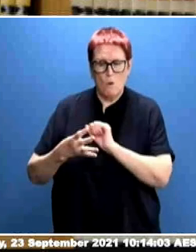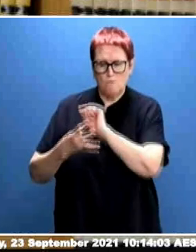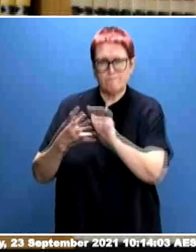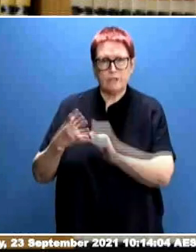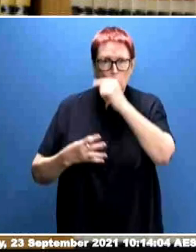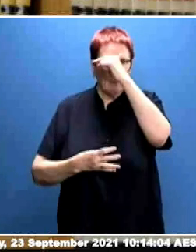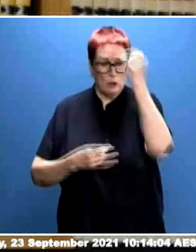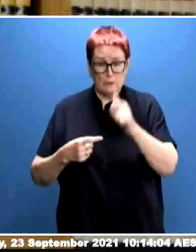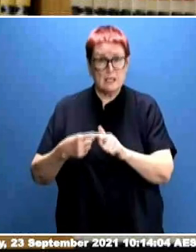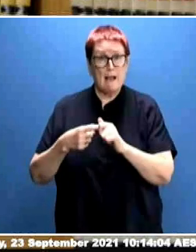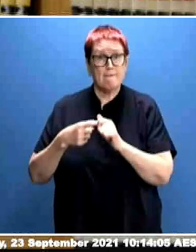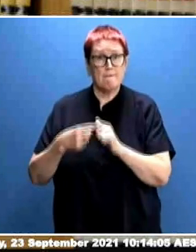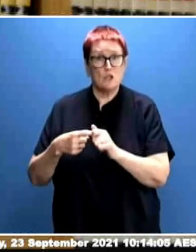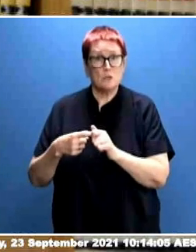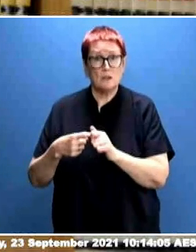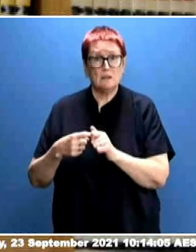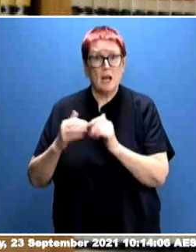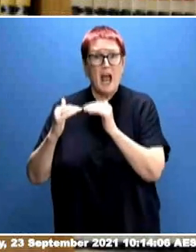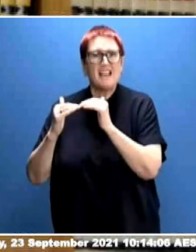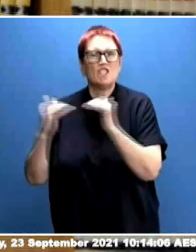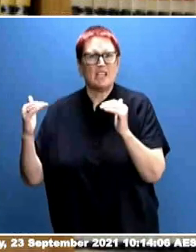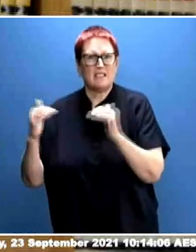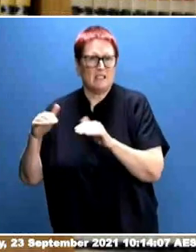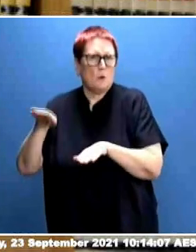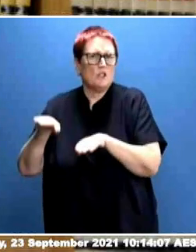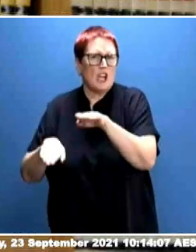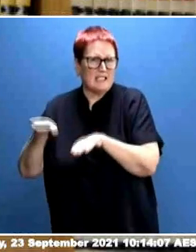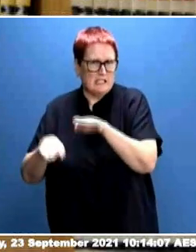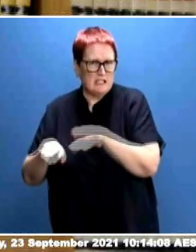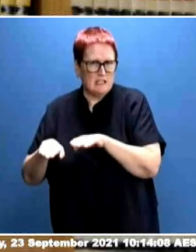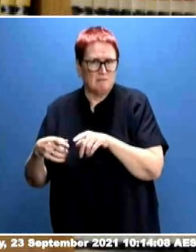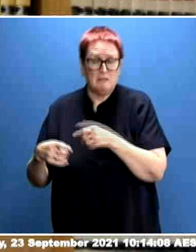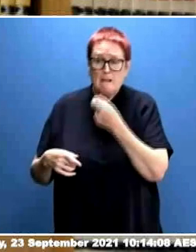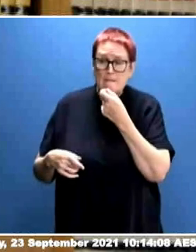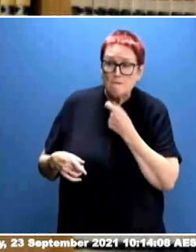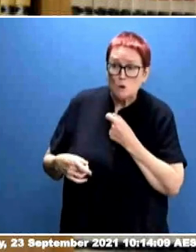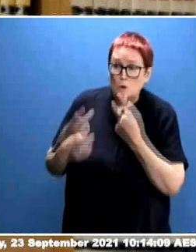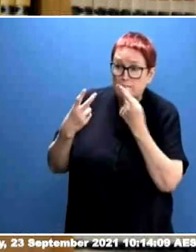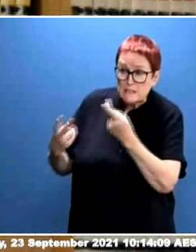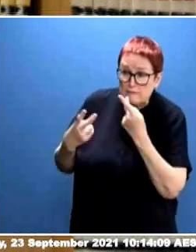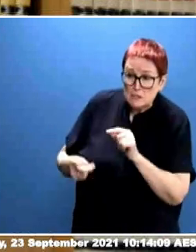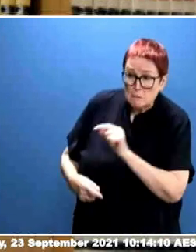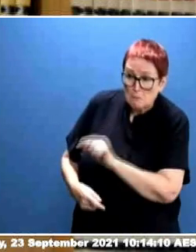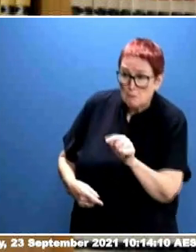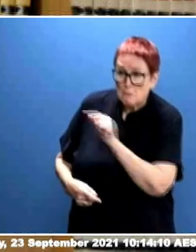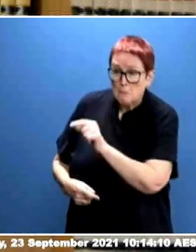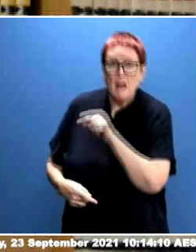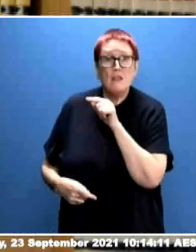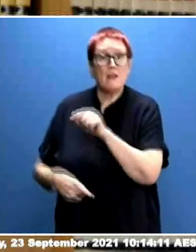So the first was the justice service, and so there were a number of places that I visited where children were being held